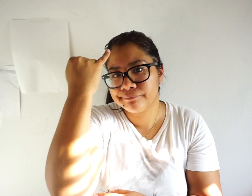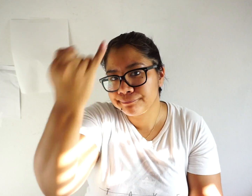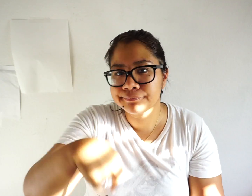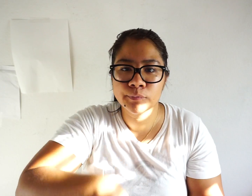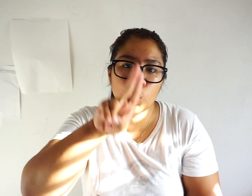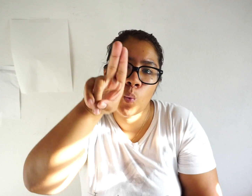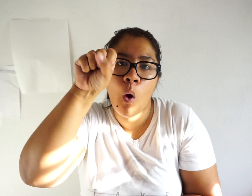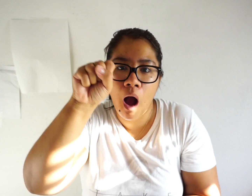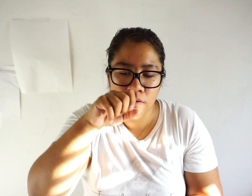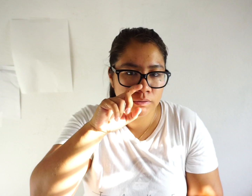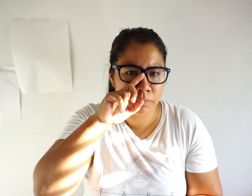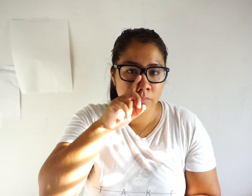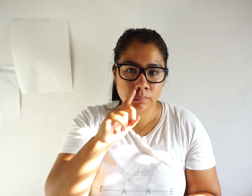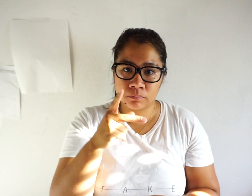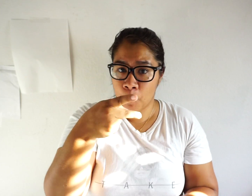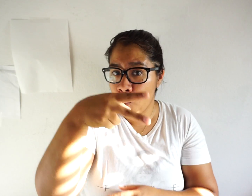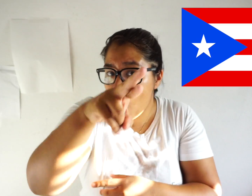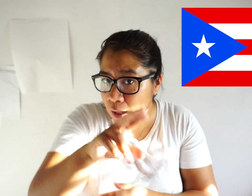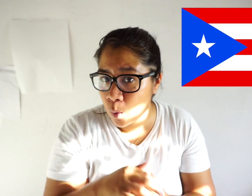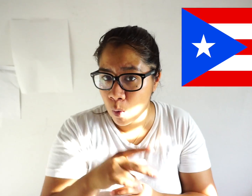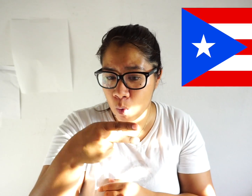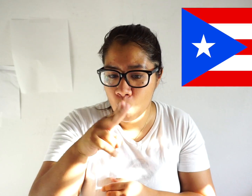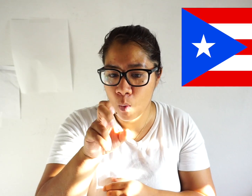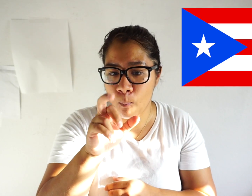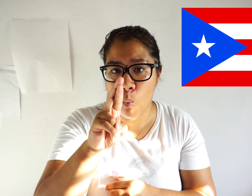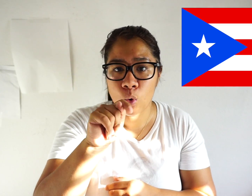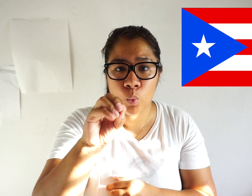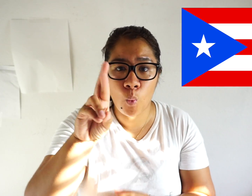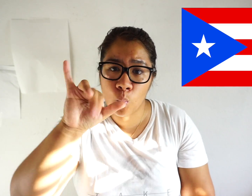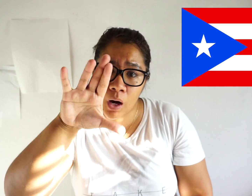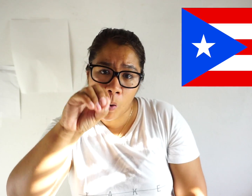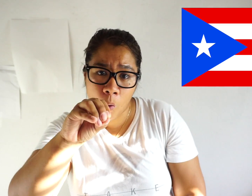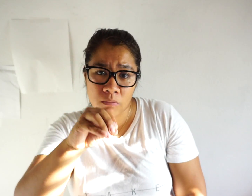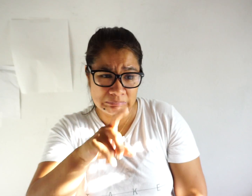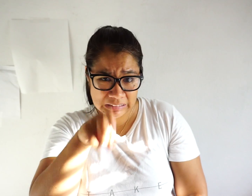Same idea for US with Puerto Rico